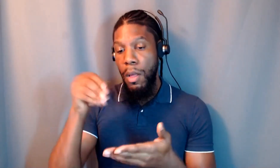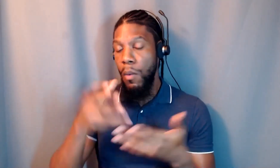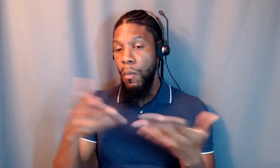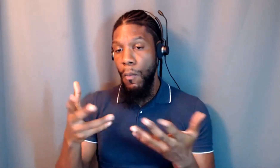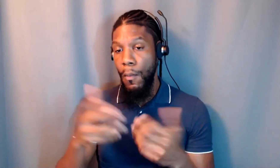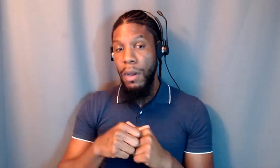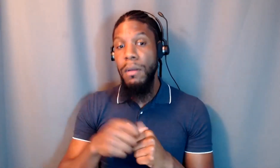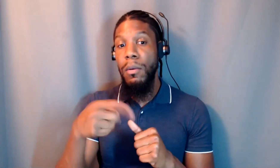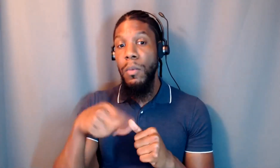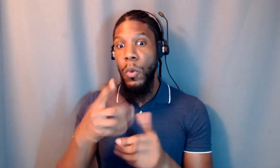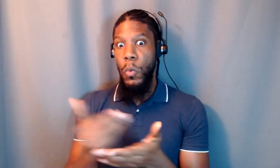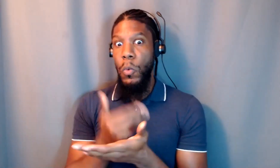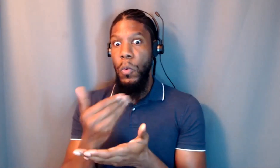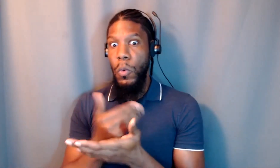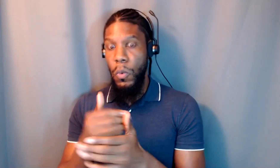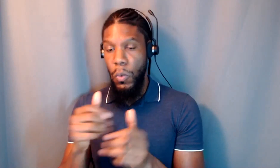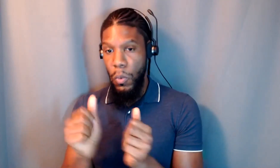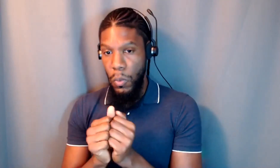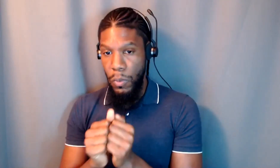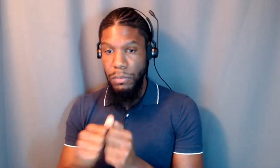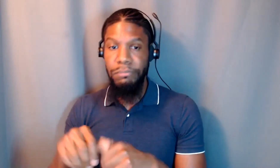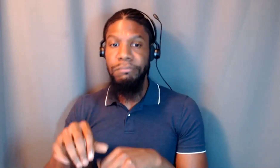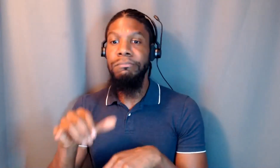they wanted to address every issue that they saw.